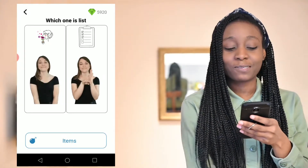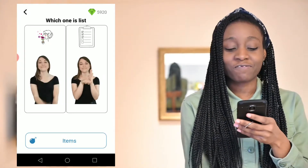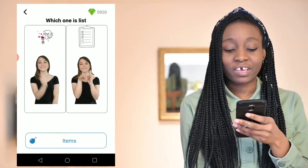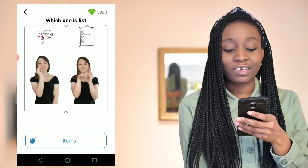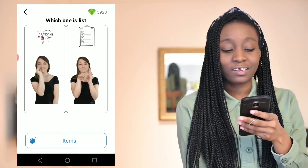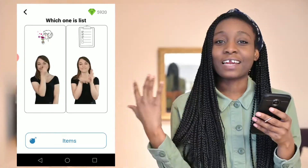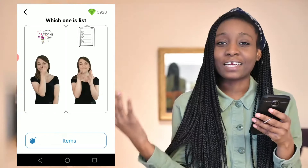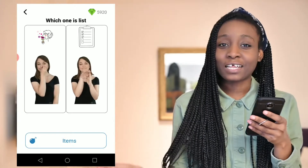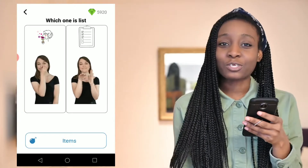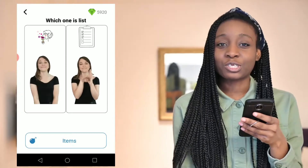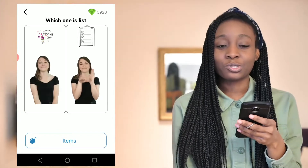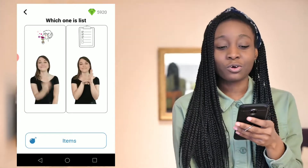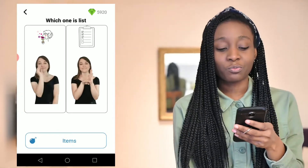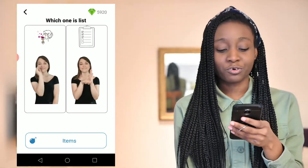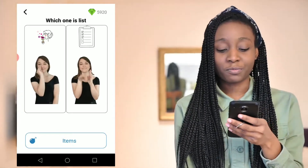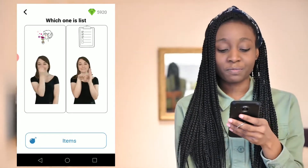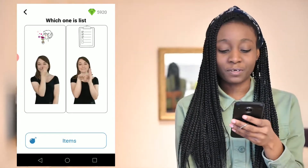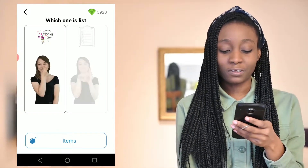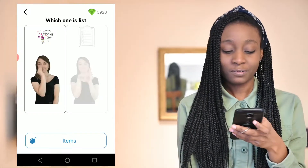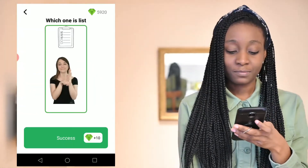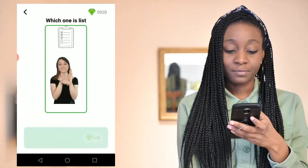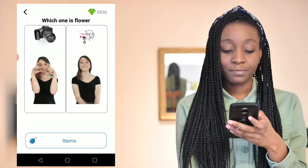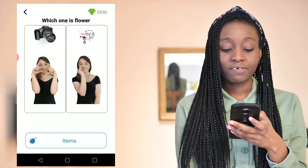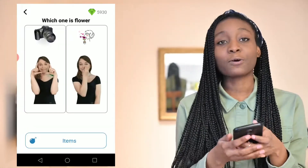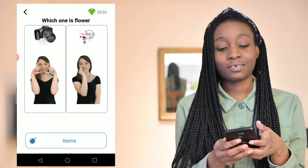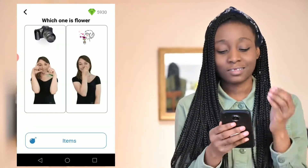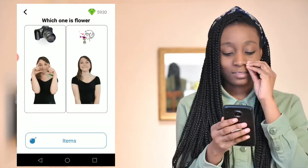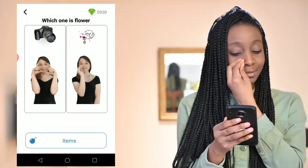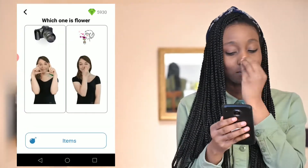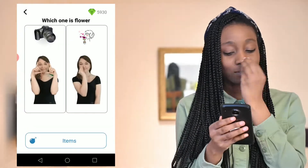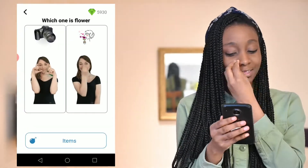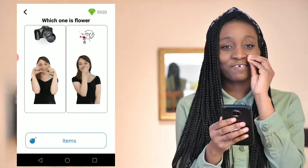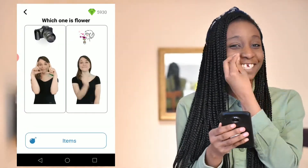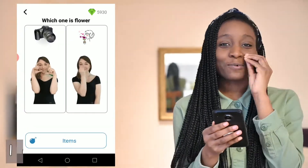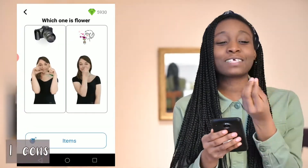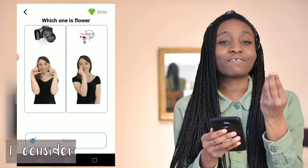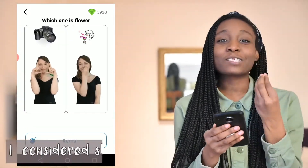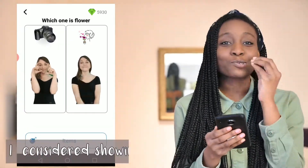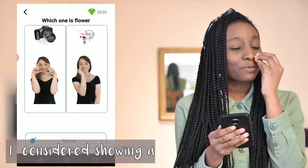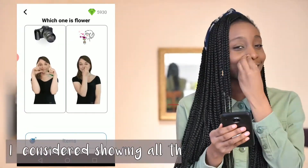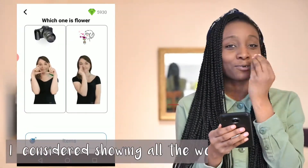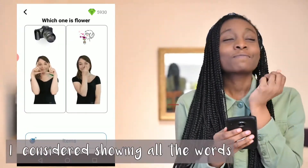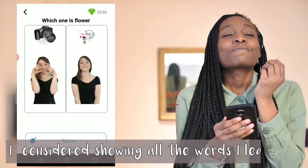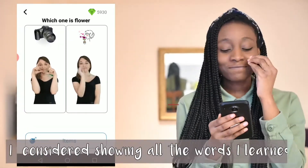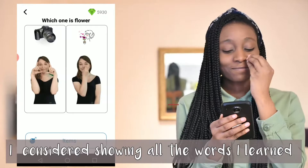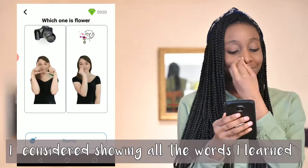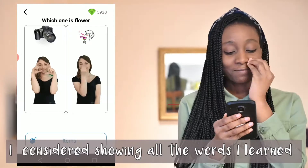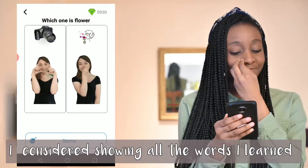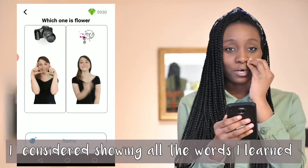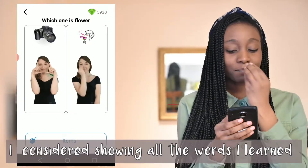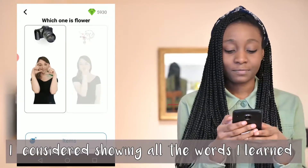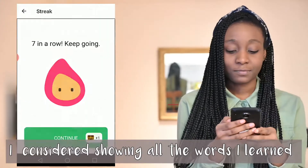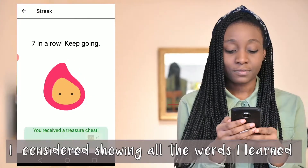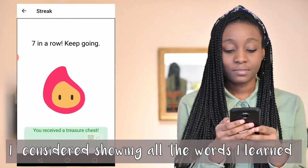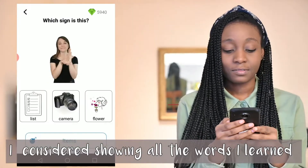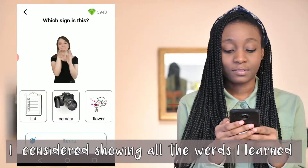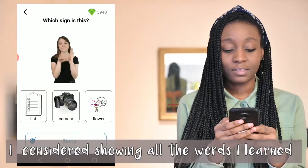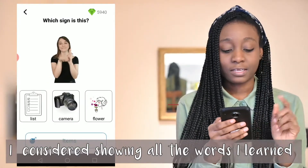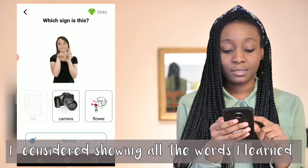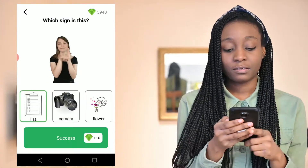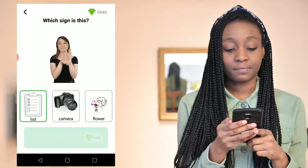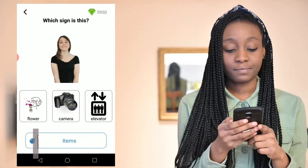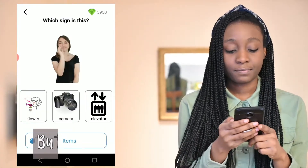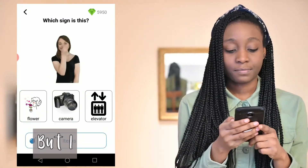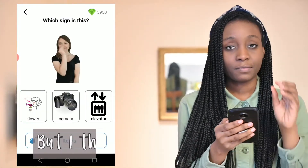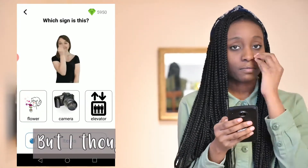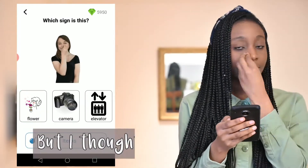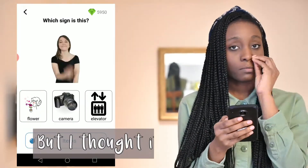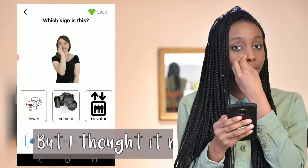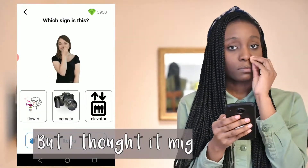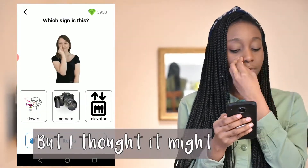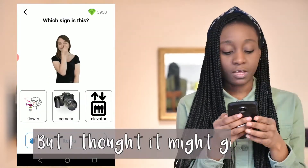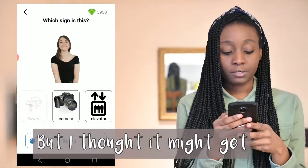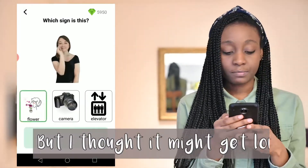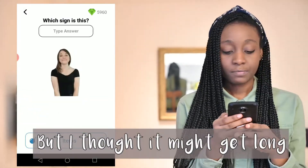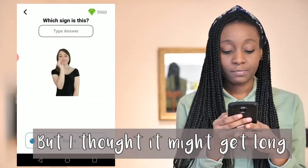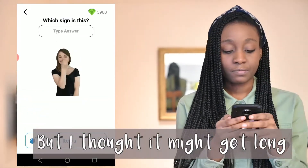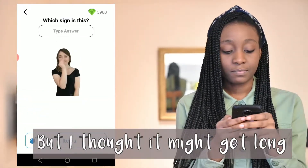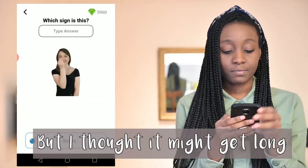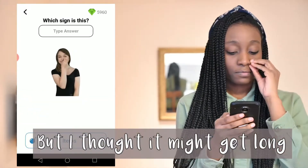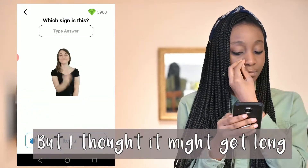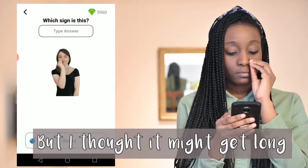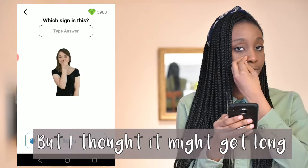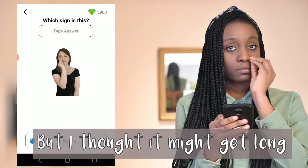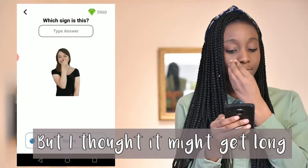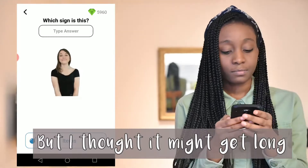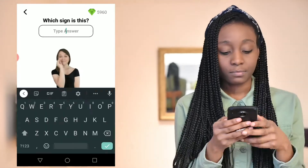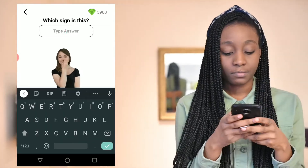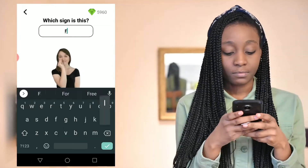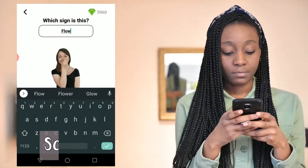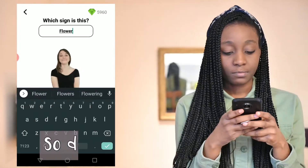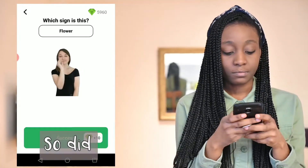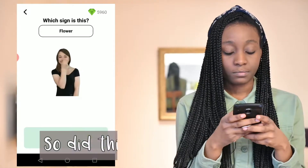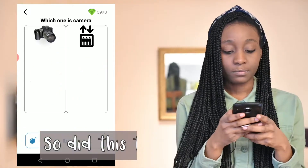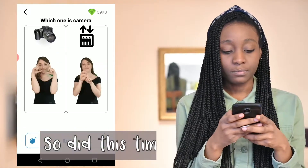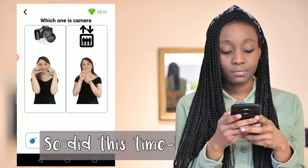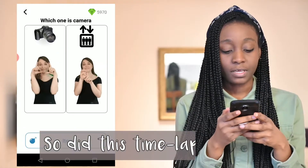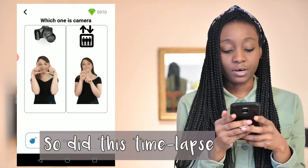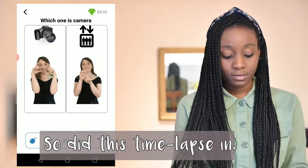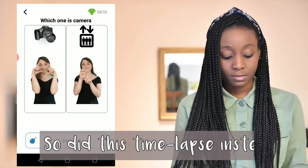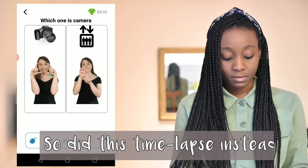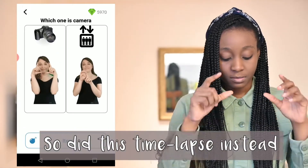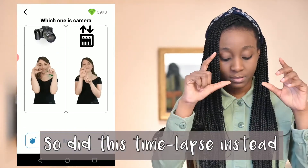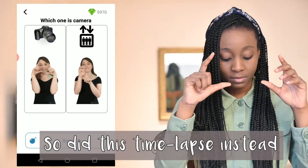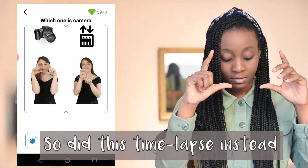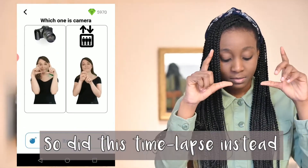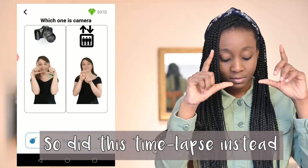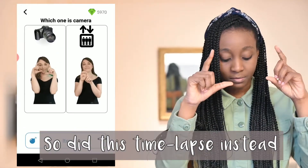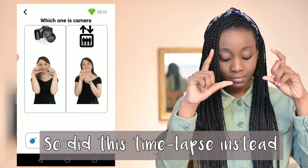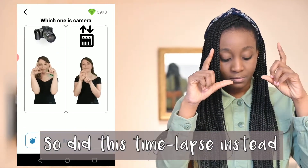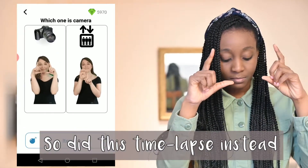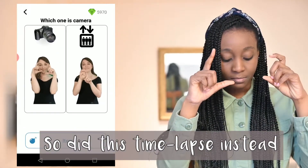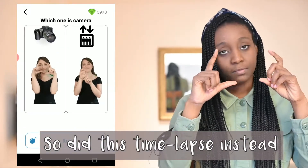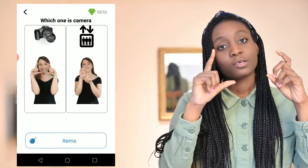to find an analogy to help me remember.